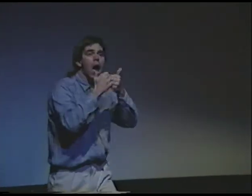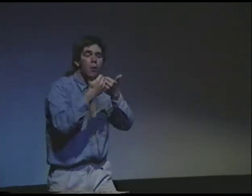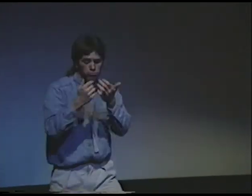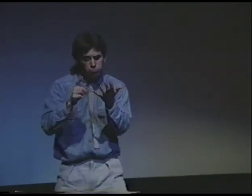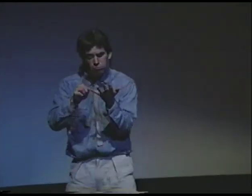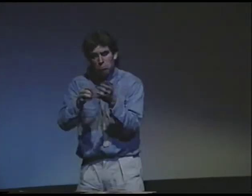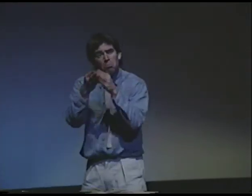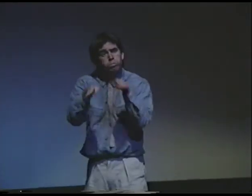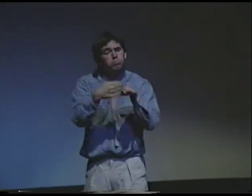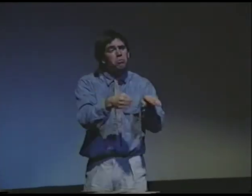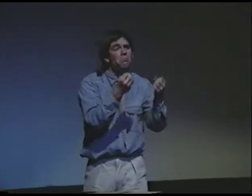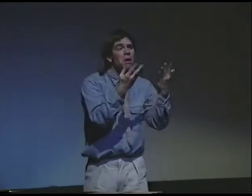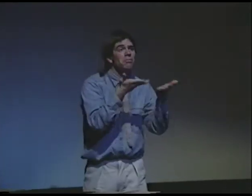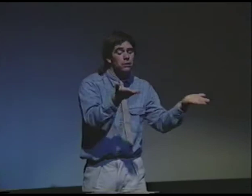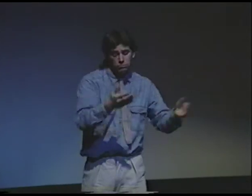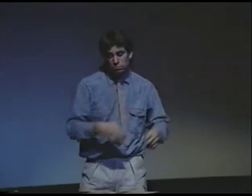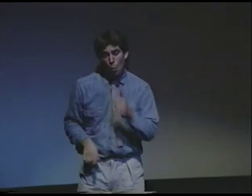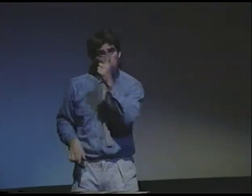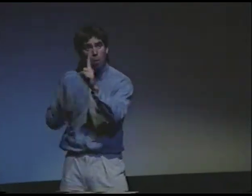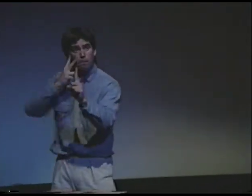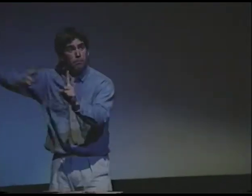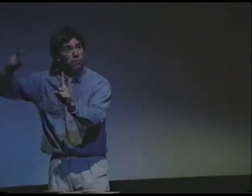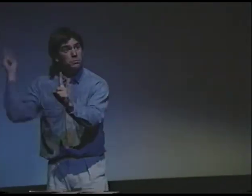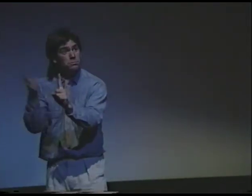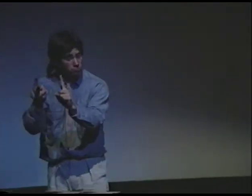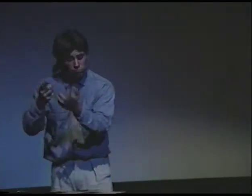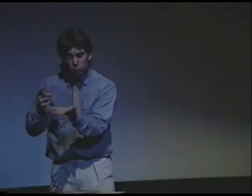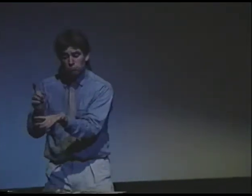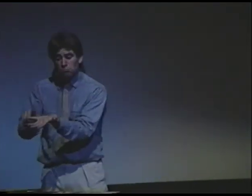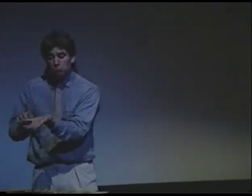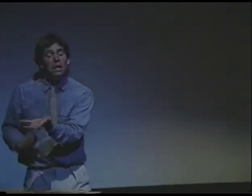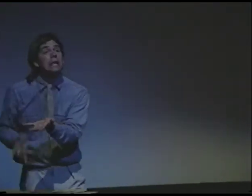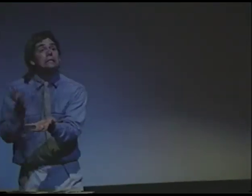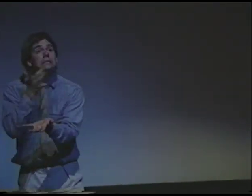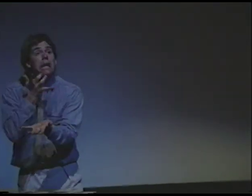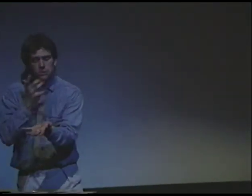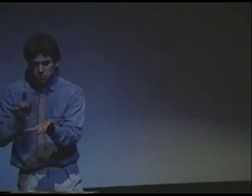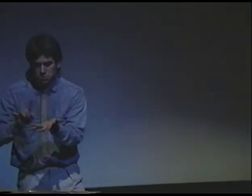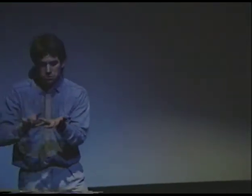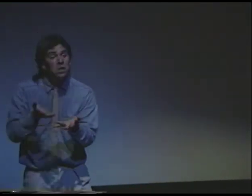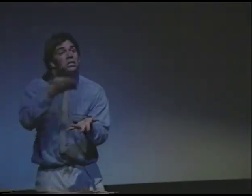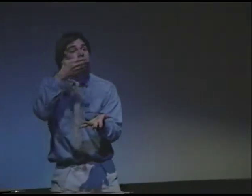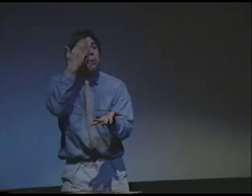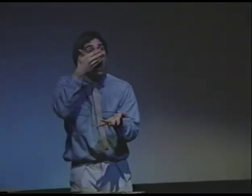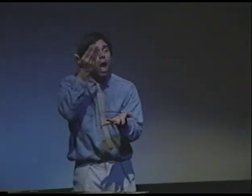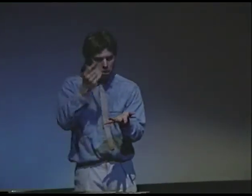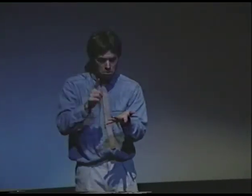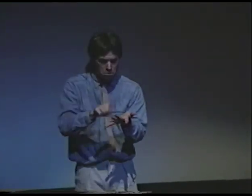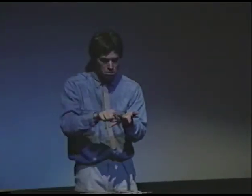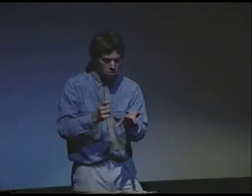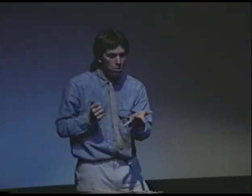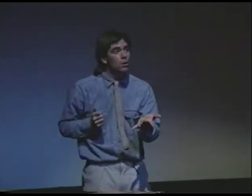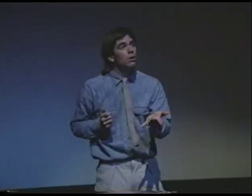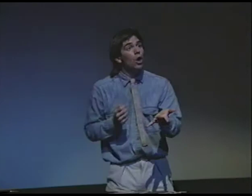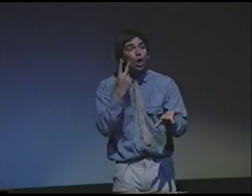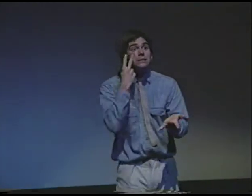Because I have my experiences, maybe the different senses--